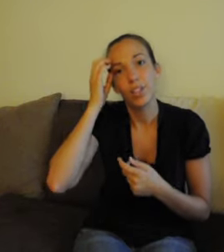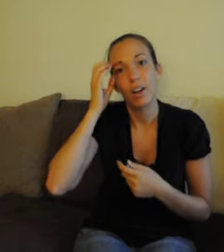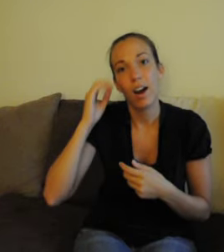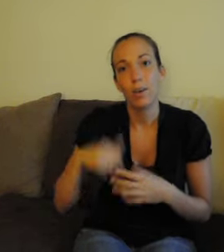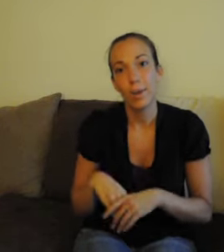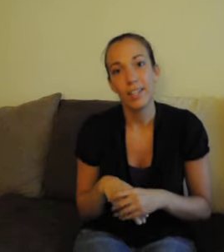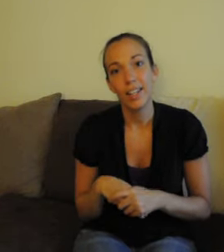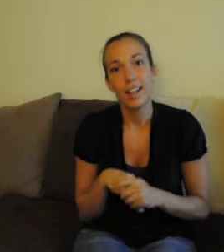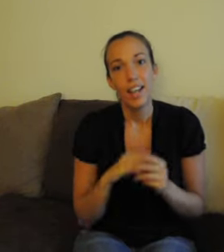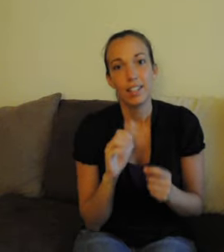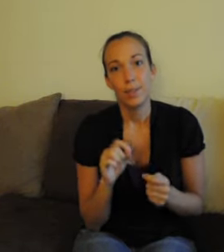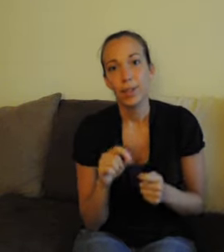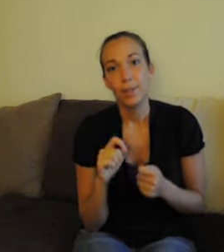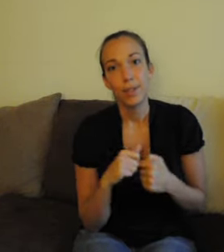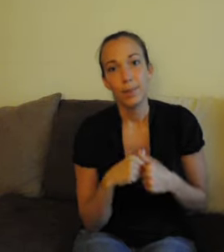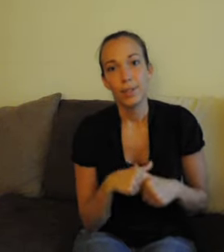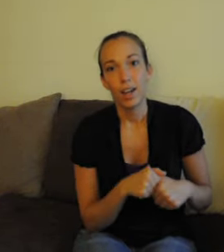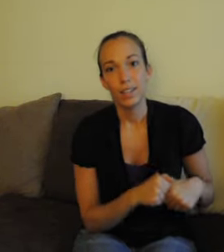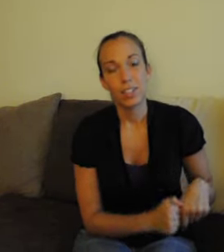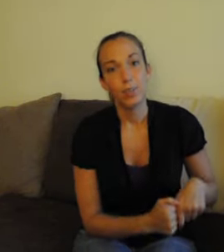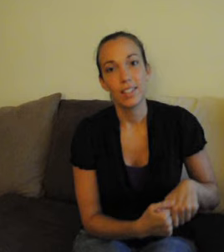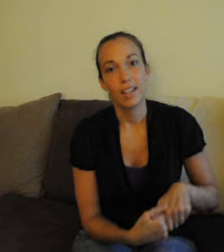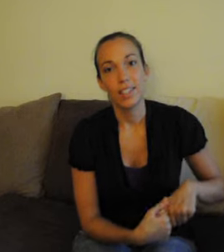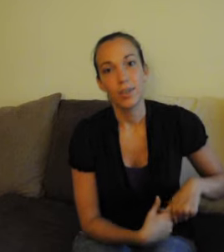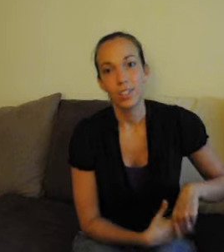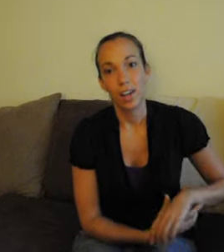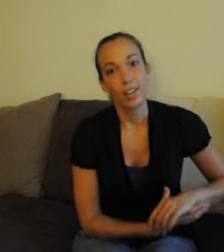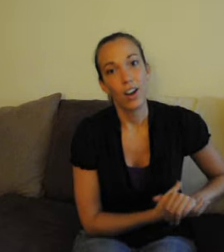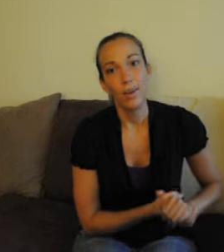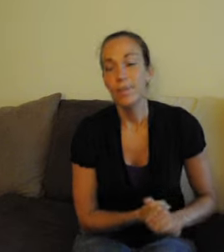share our website: www.teachmesignlanguage.com